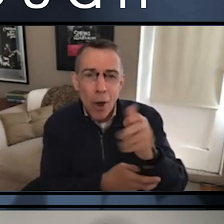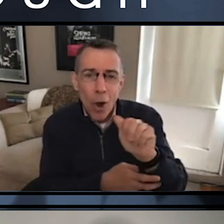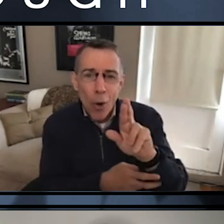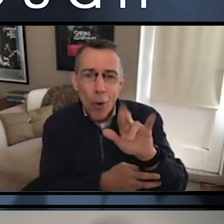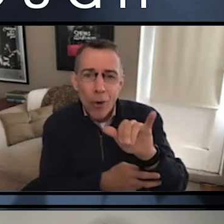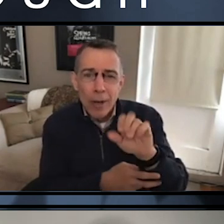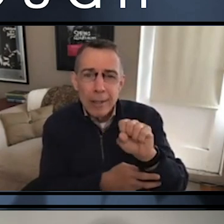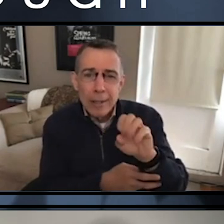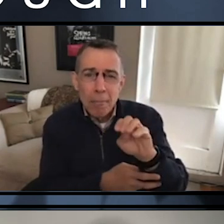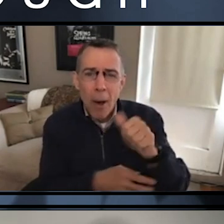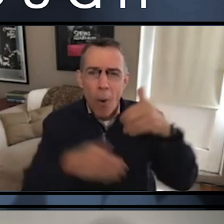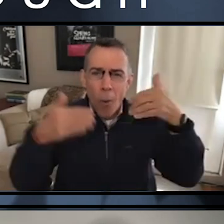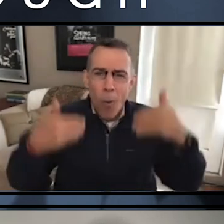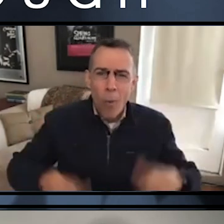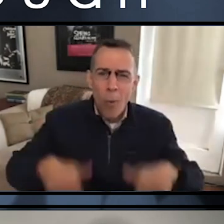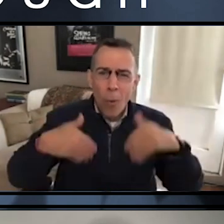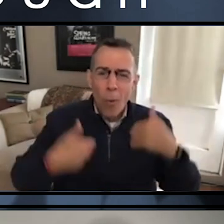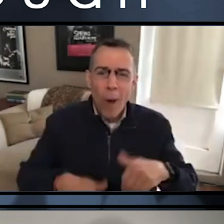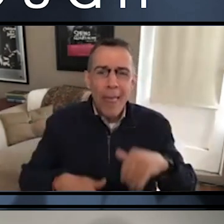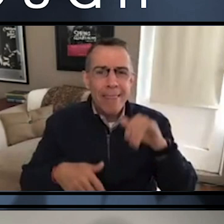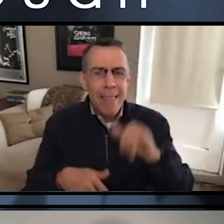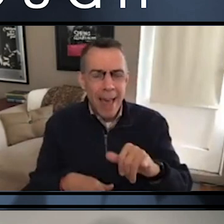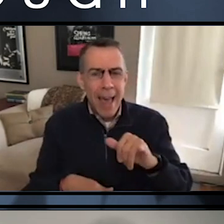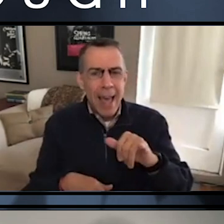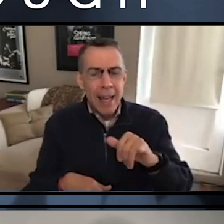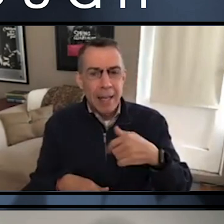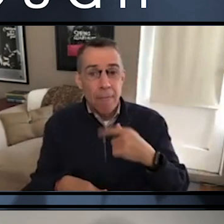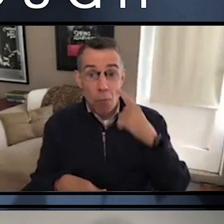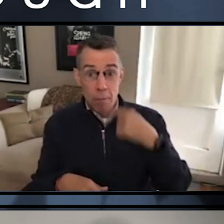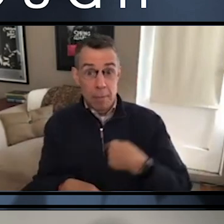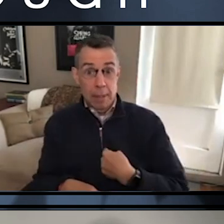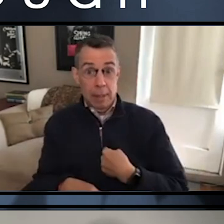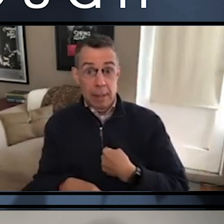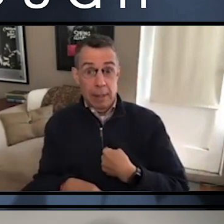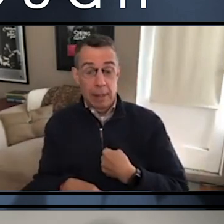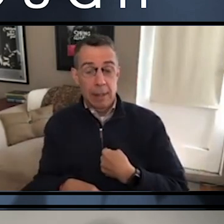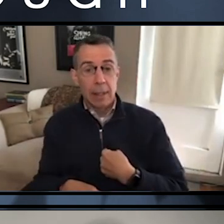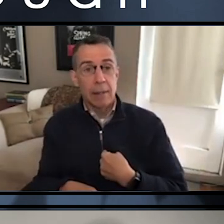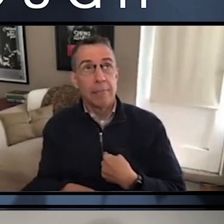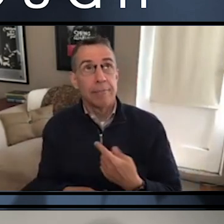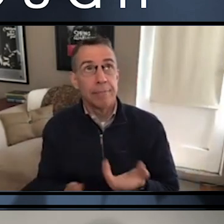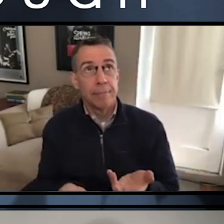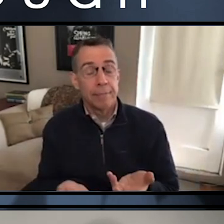the most resonant thing. I think any time. I know for me. Coming from the